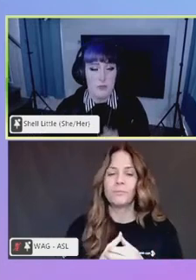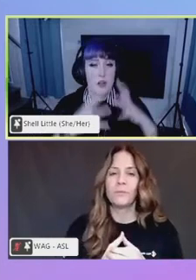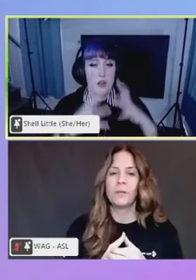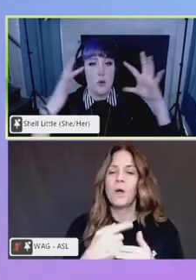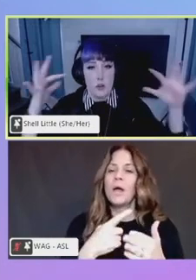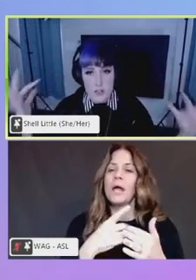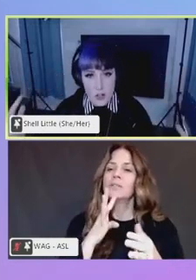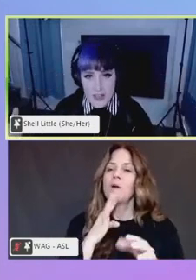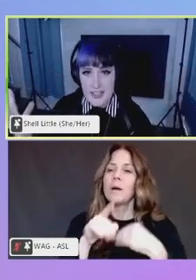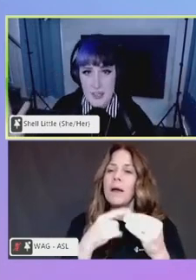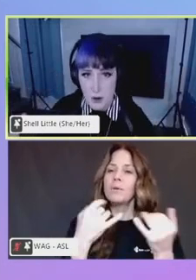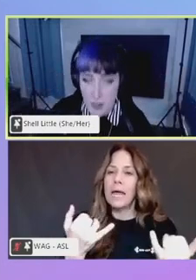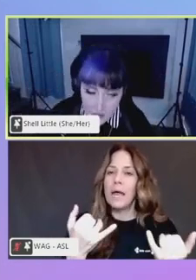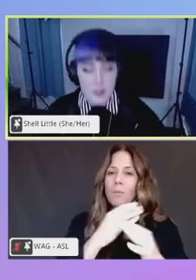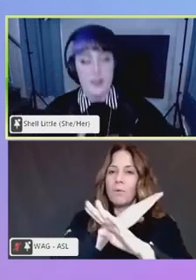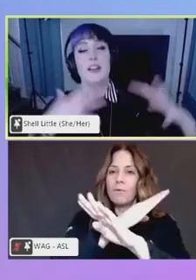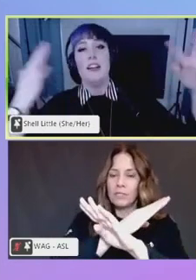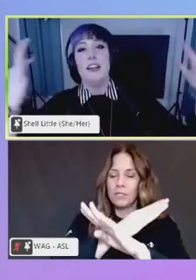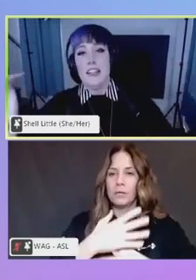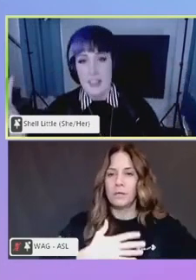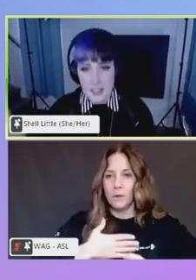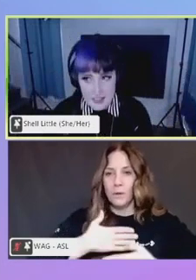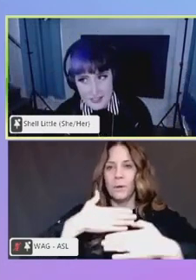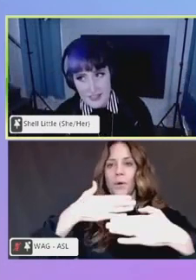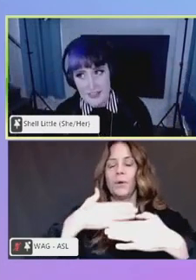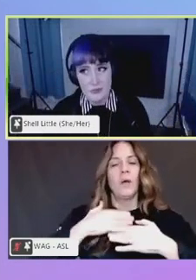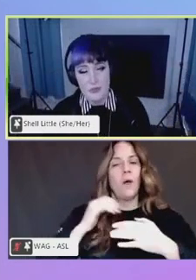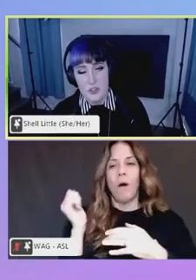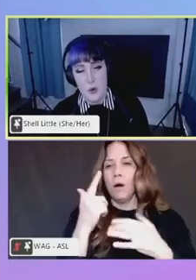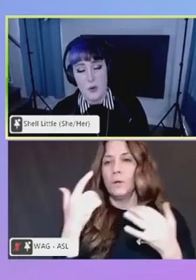Never forget to take a minute, days, months or even a year off to refuel. So let's